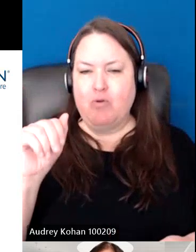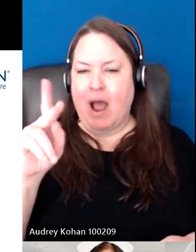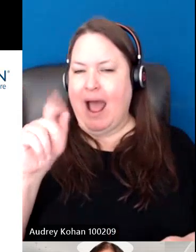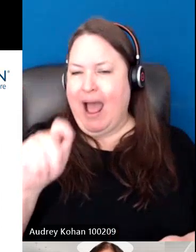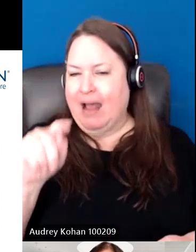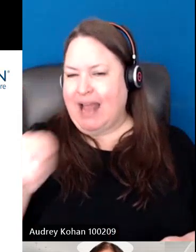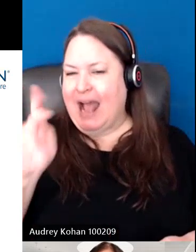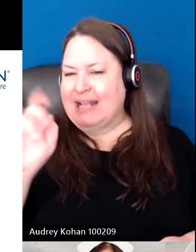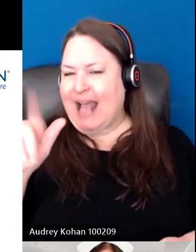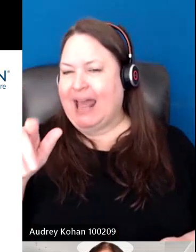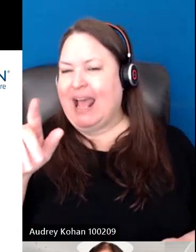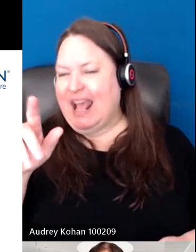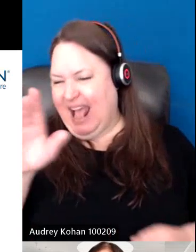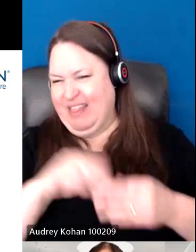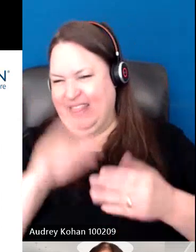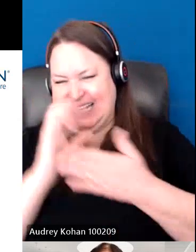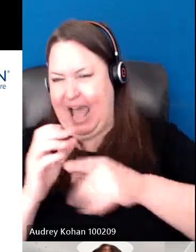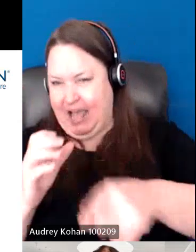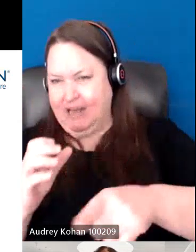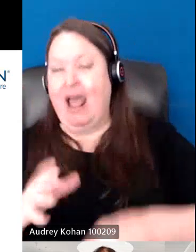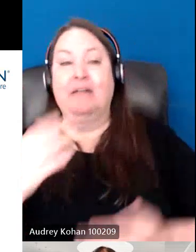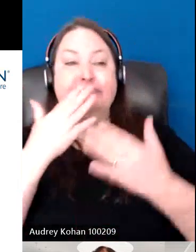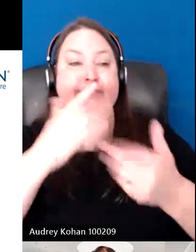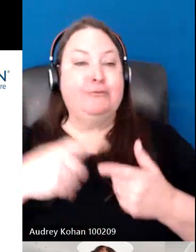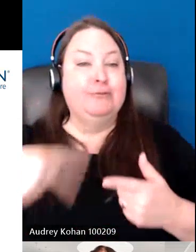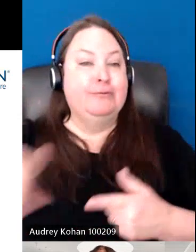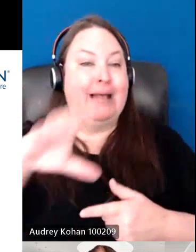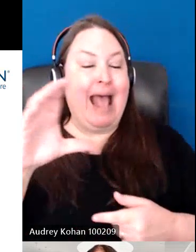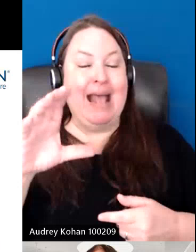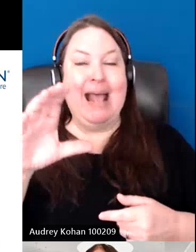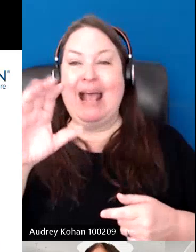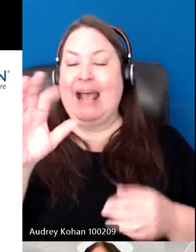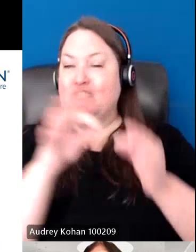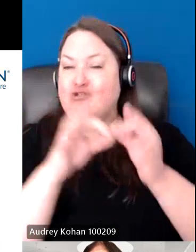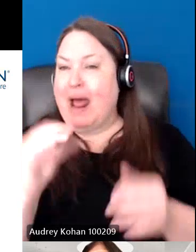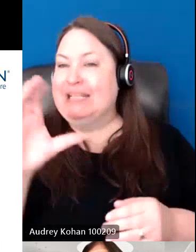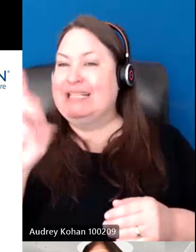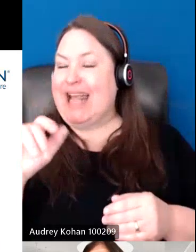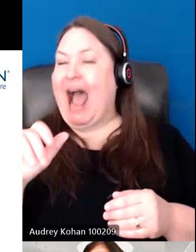ASL and CDI teams from amn who are uh on the call with us today thank you so much thank you again